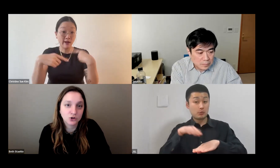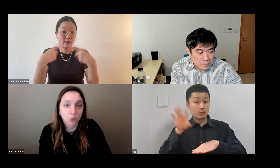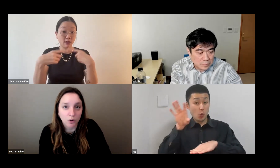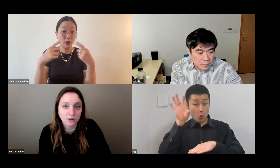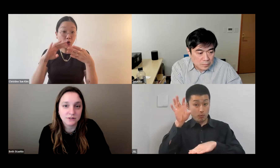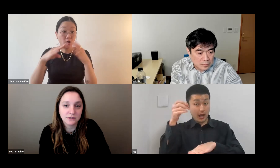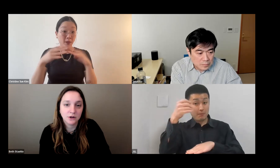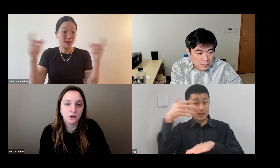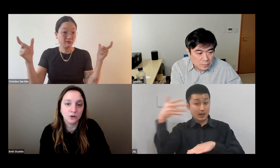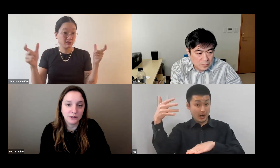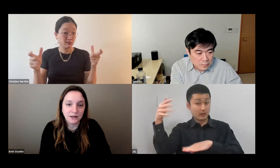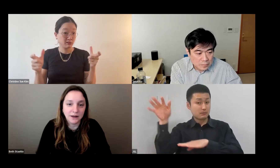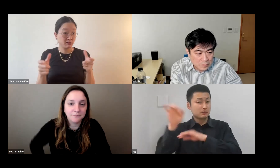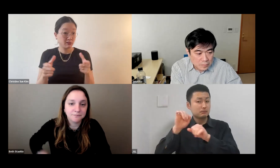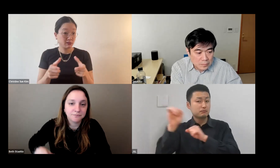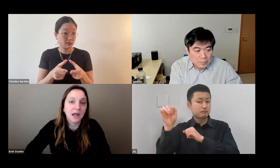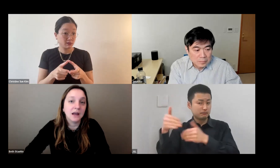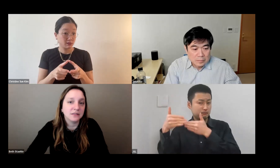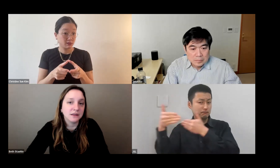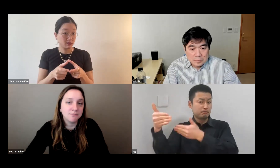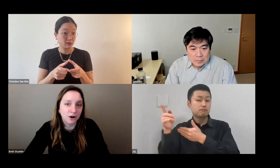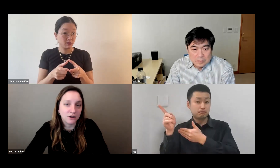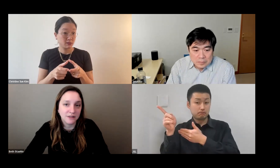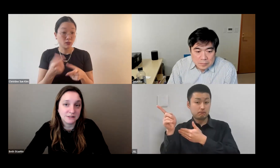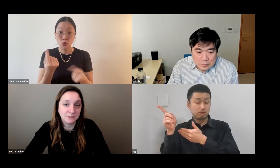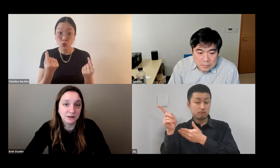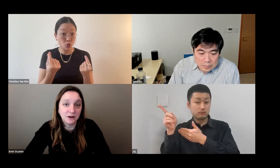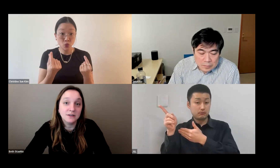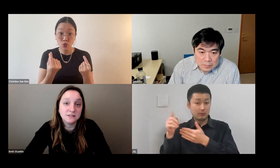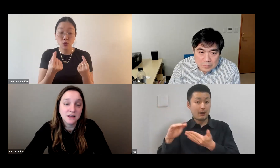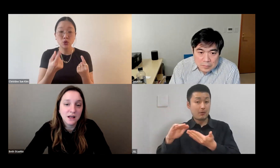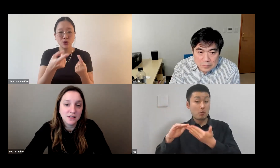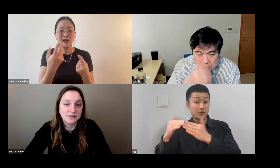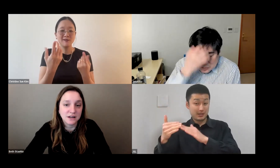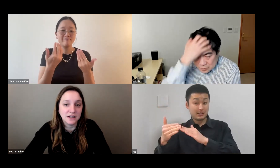towards unity. And I think part of that is because the signing